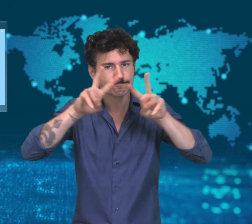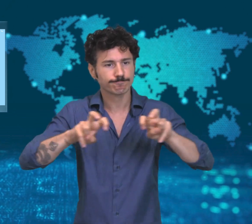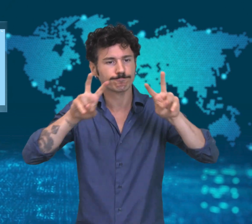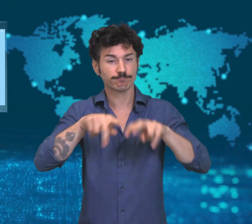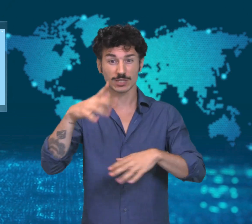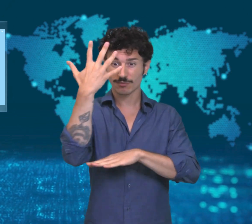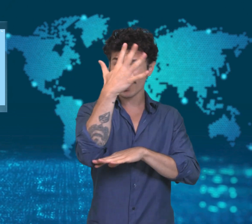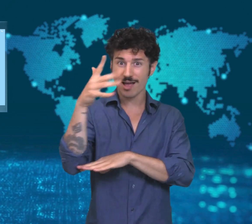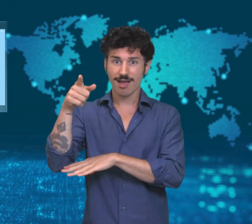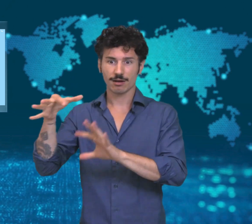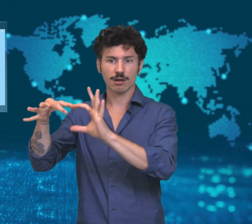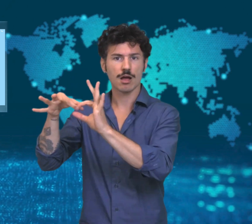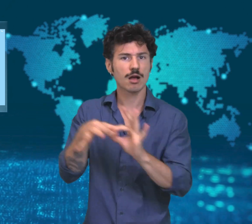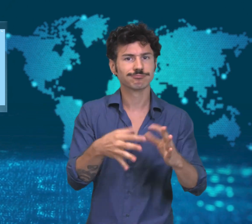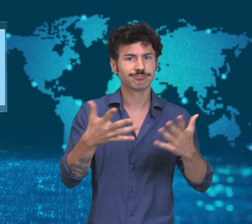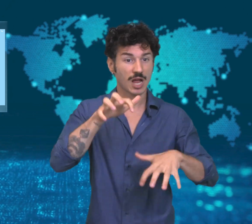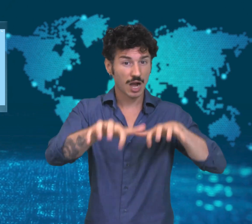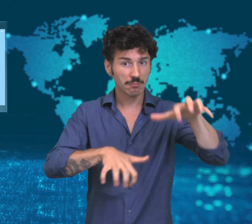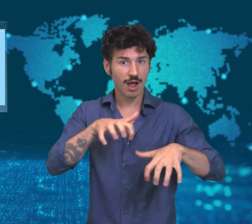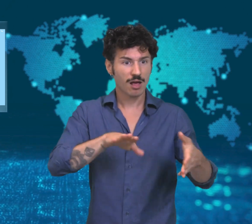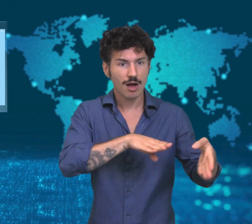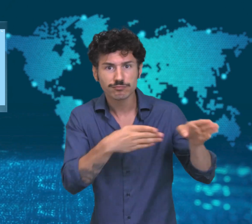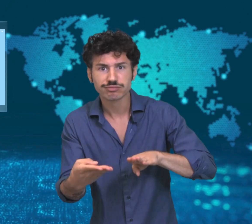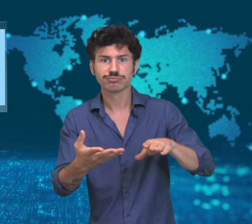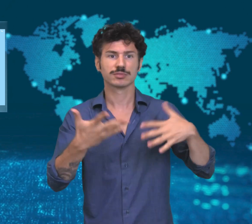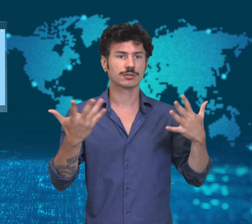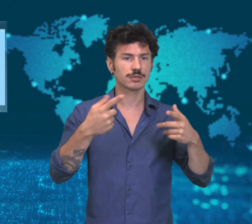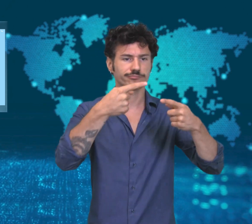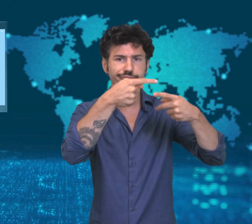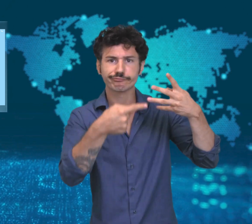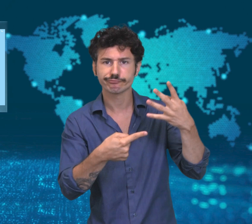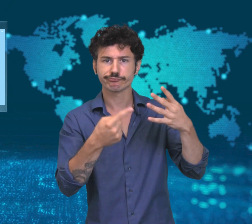wildlife damage caused by bushfires.